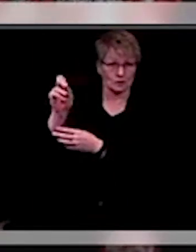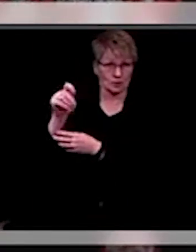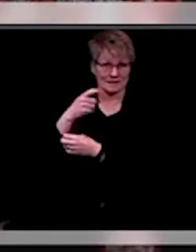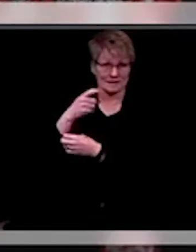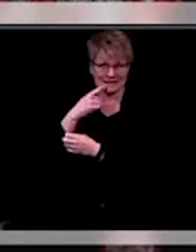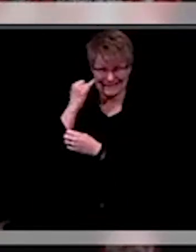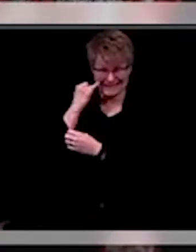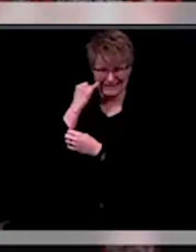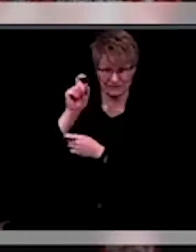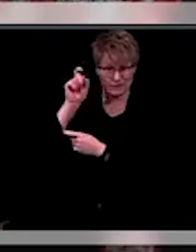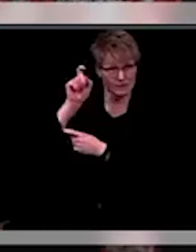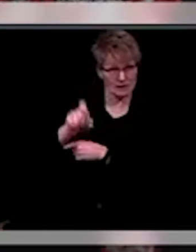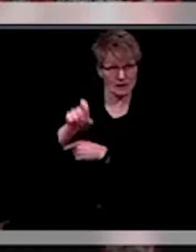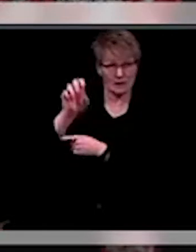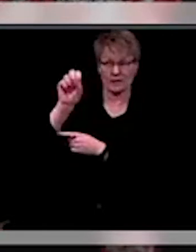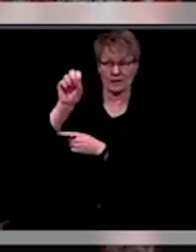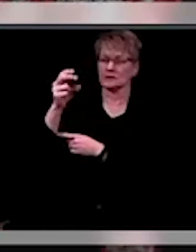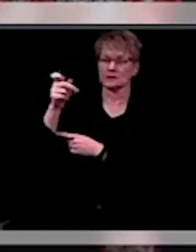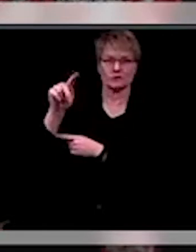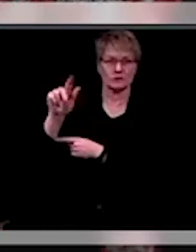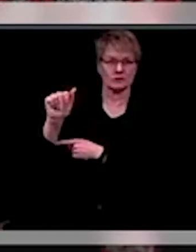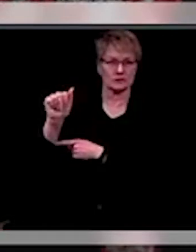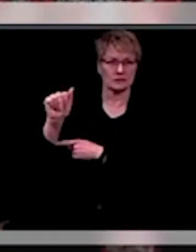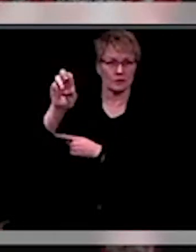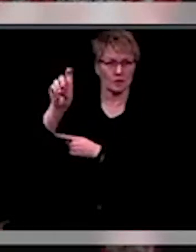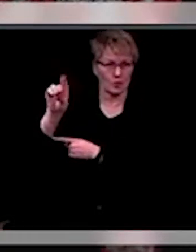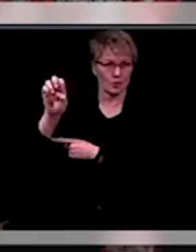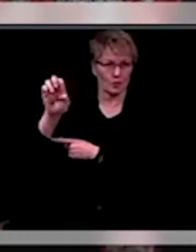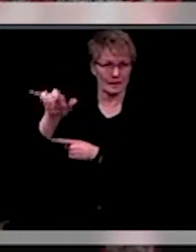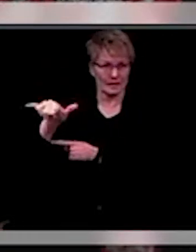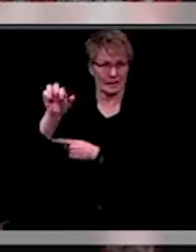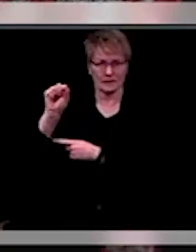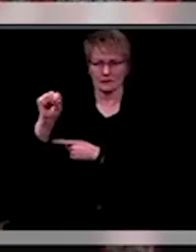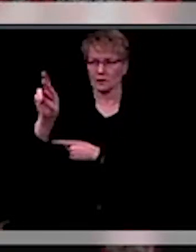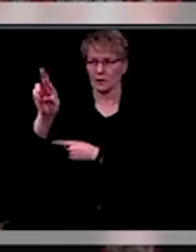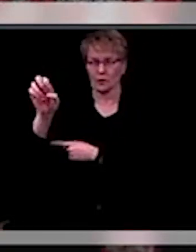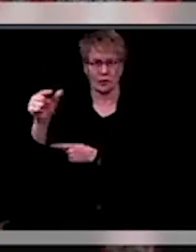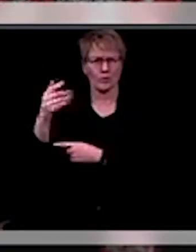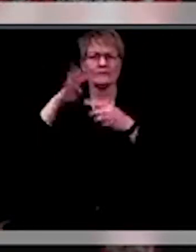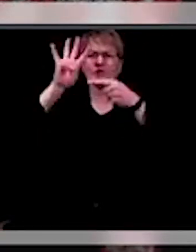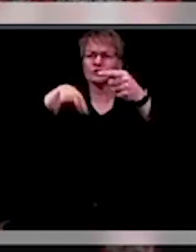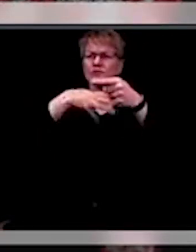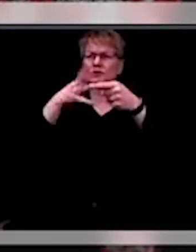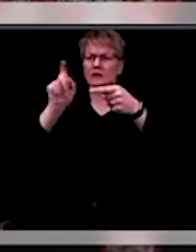there's a chart that shows all of the different changes that would take place. It does require